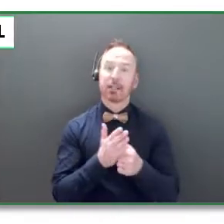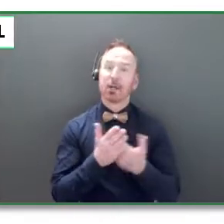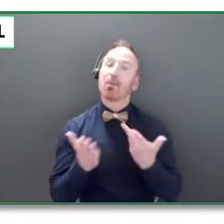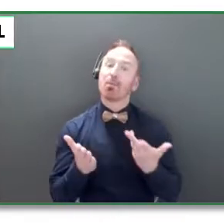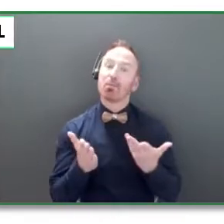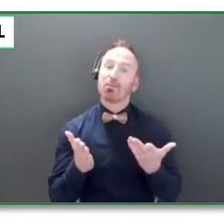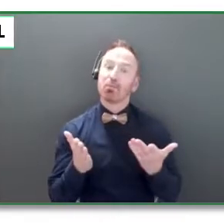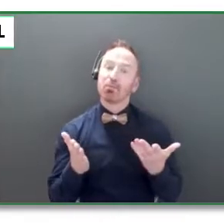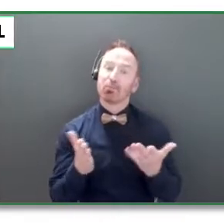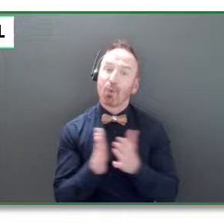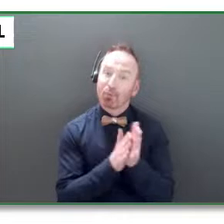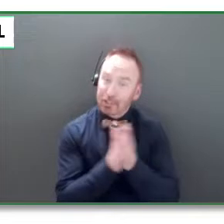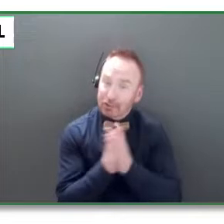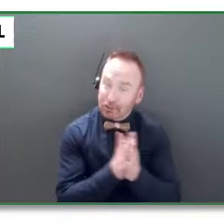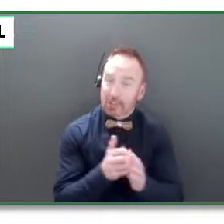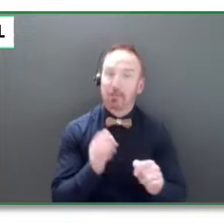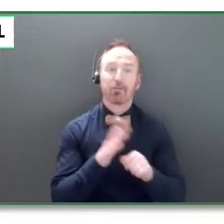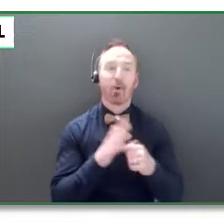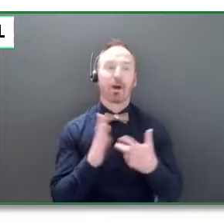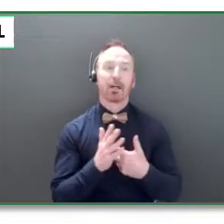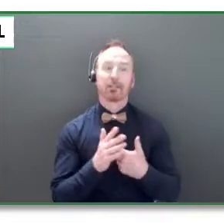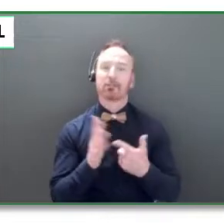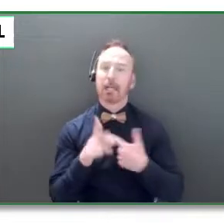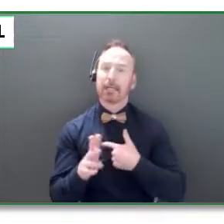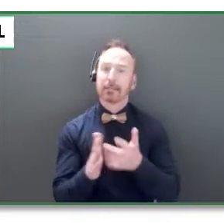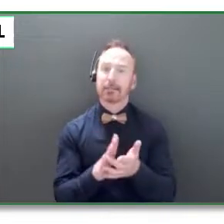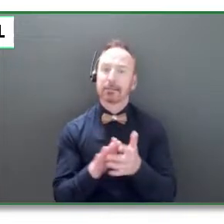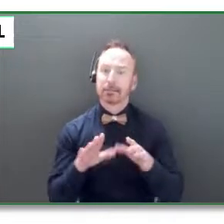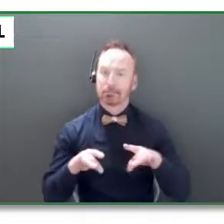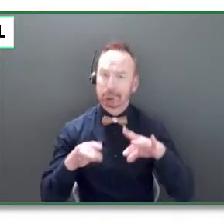cycle. This is a lifelong process which doesn't